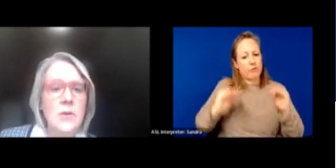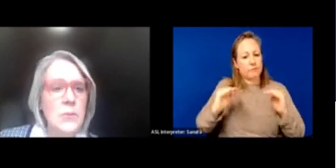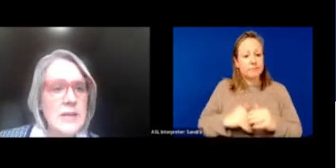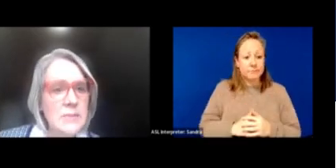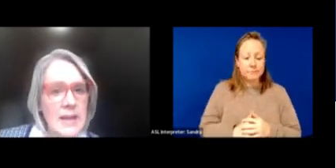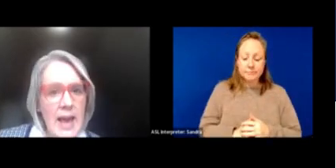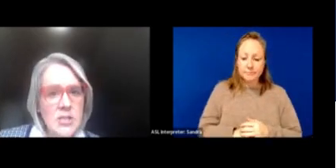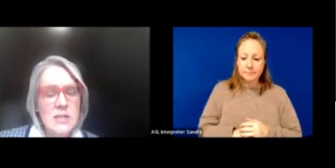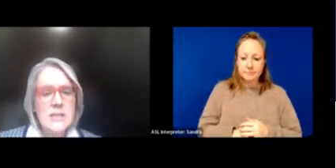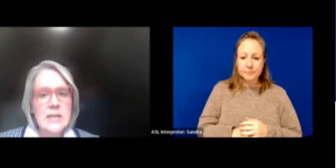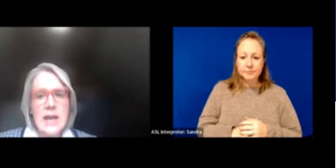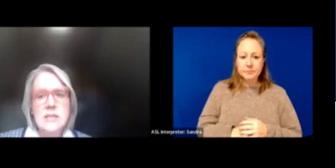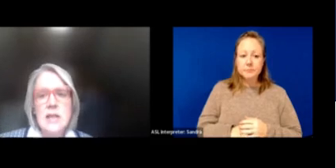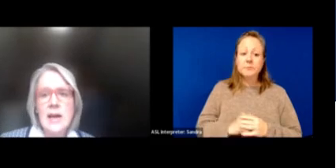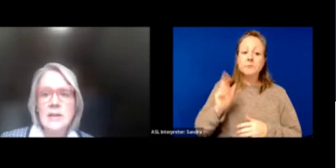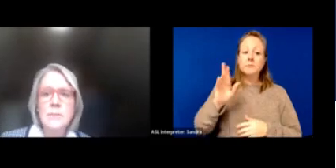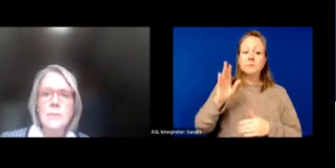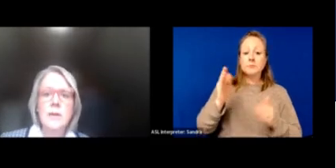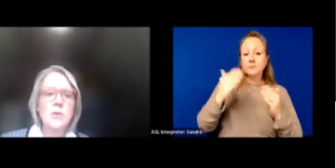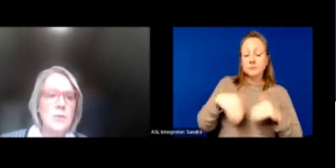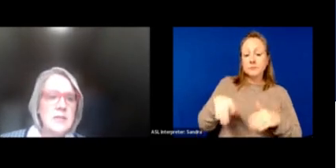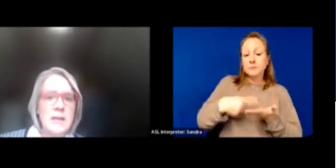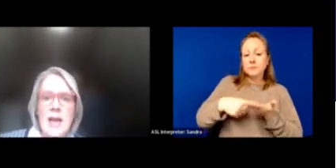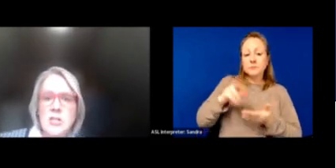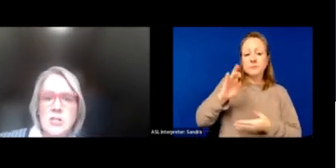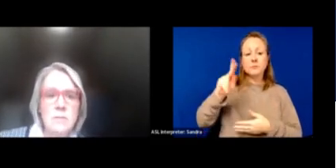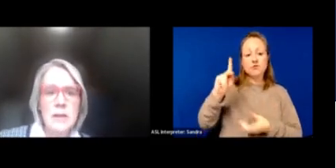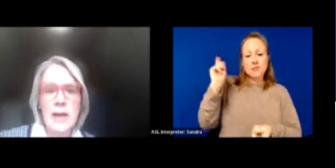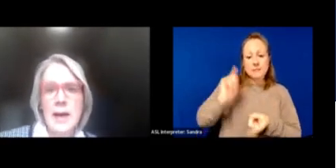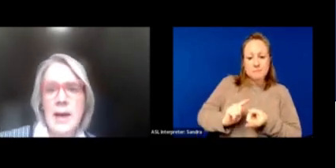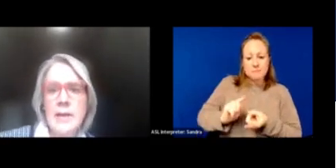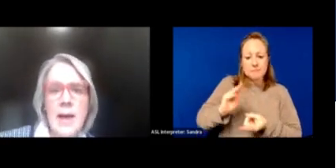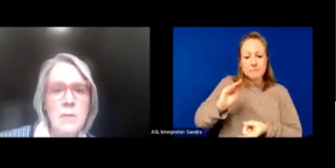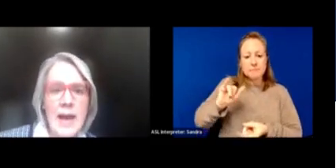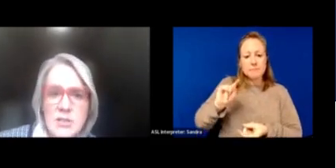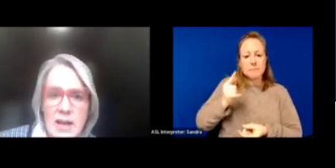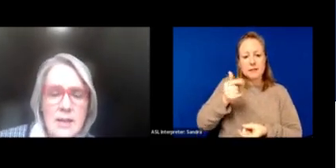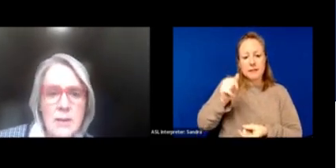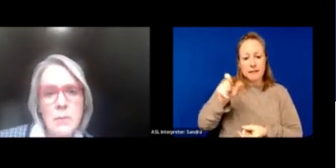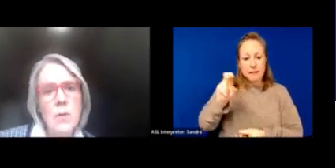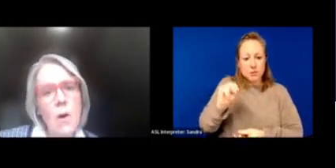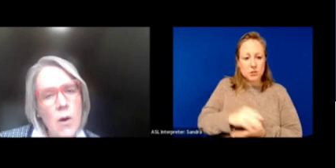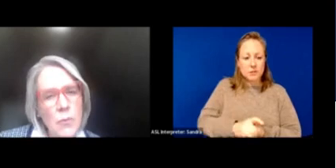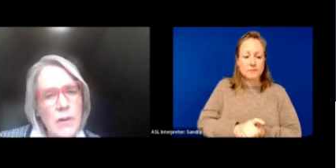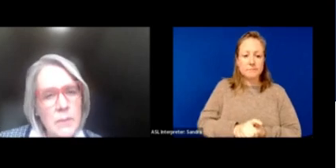So risk mitigation is the next slide. So risk mitigation plan, and we educated people on what